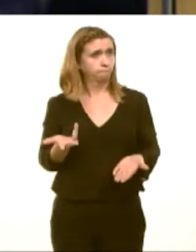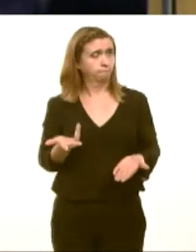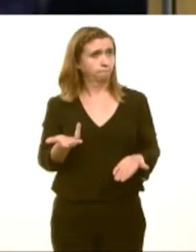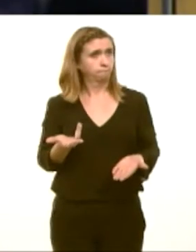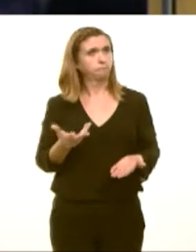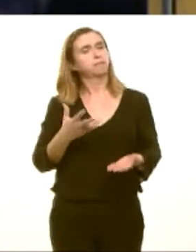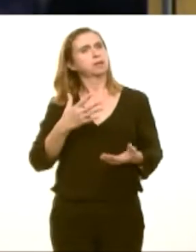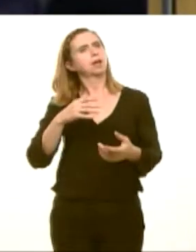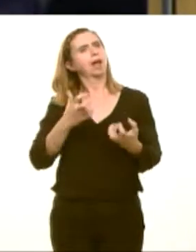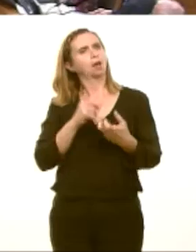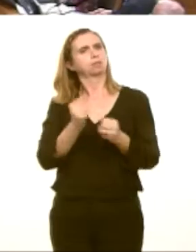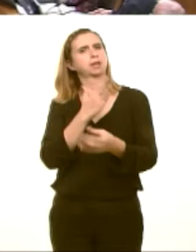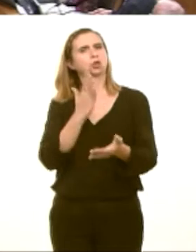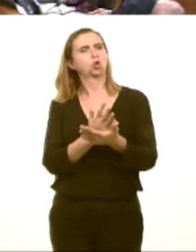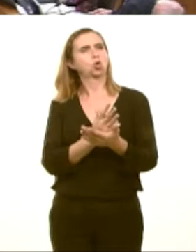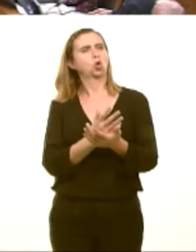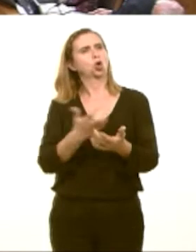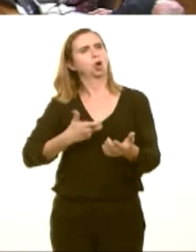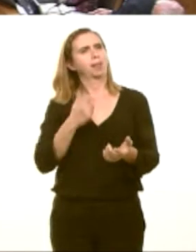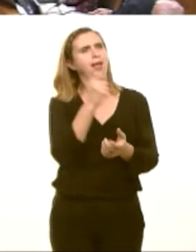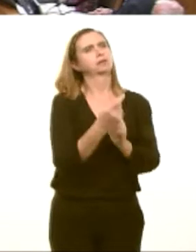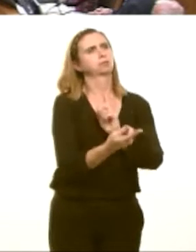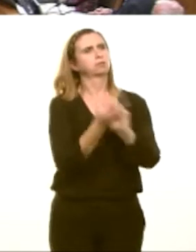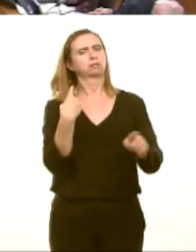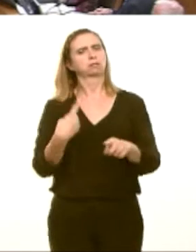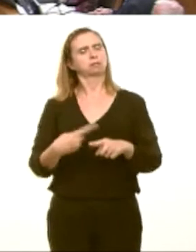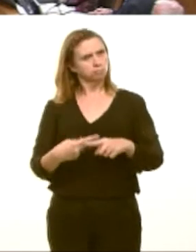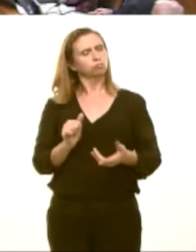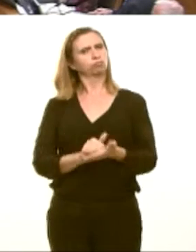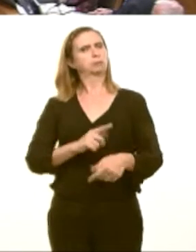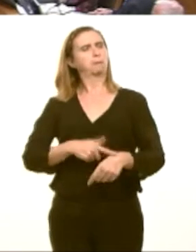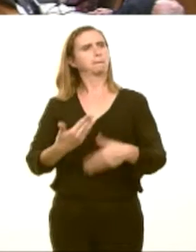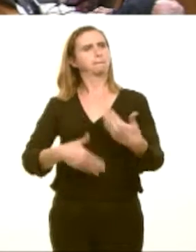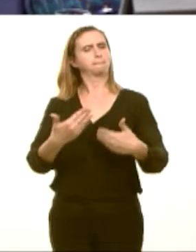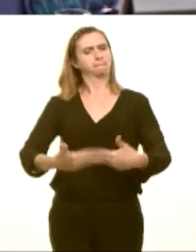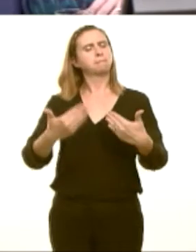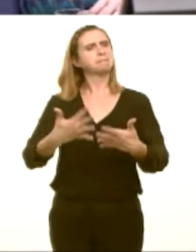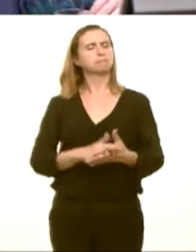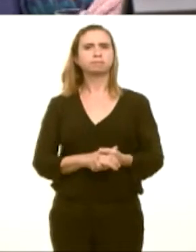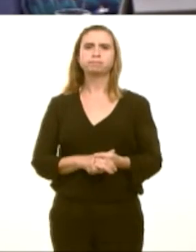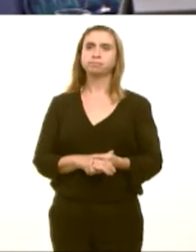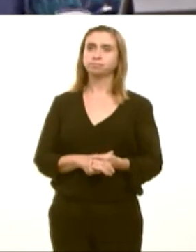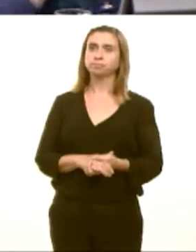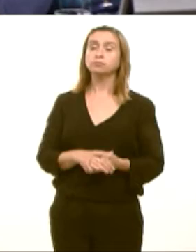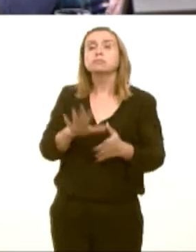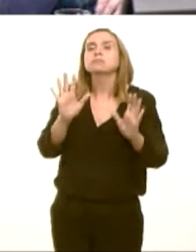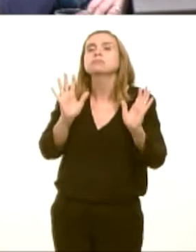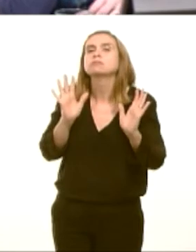Carwyn Jones: Well, itís very difficult to comment on an individual complaint, given the fact that she has knowledge that I donít have access to.